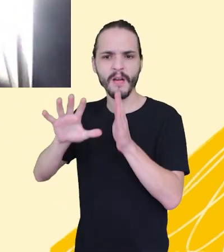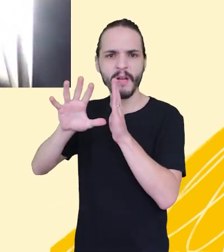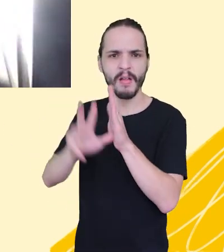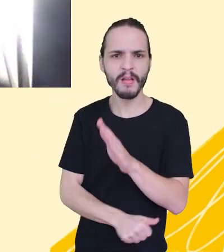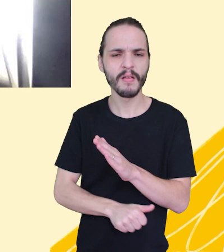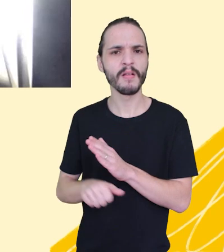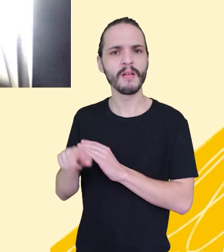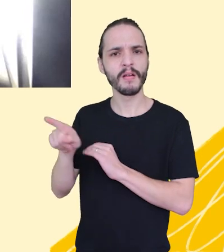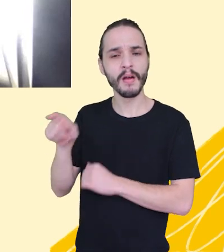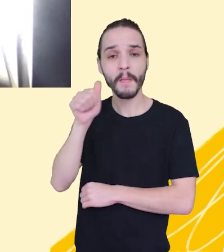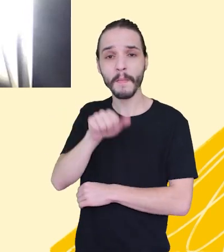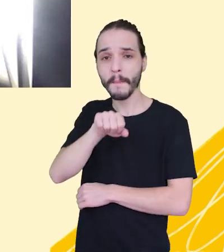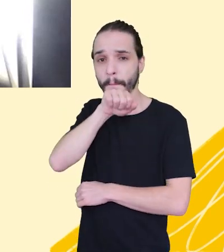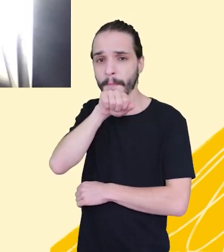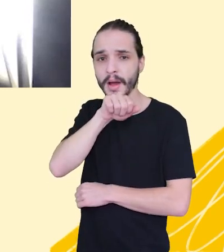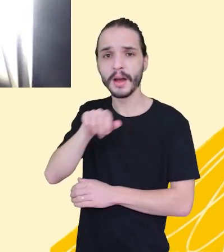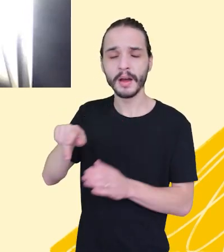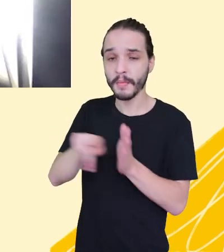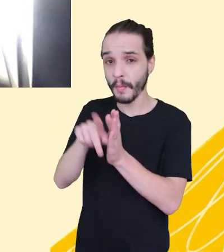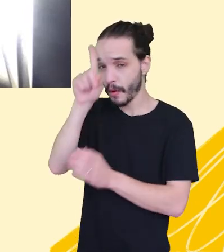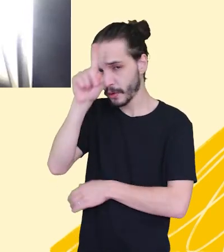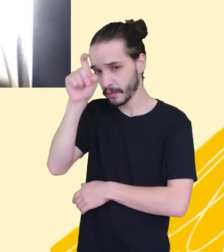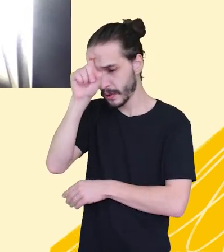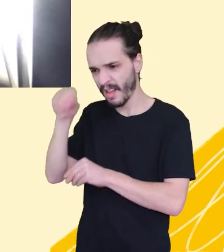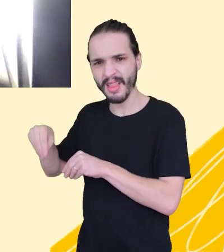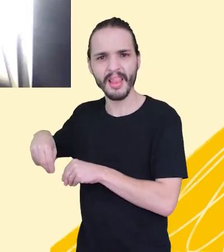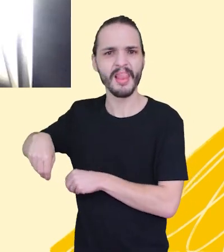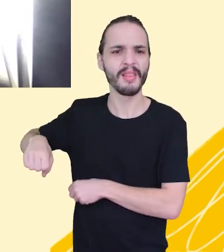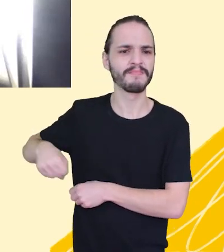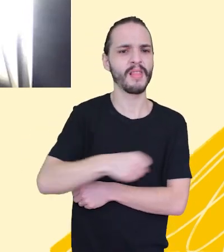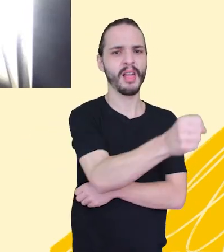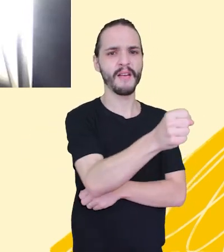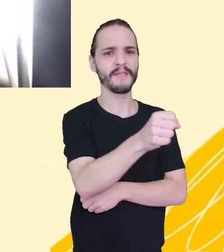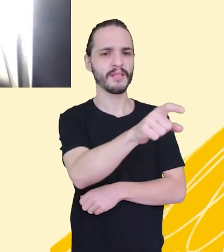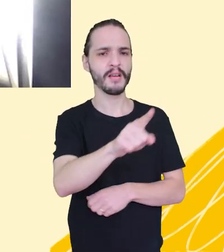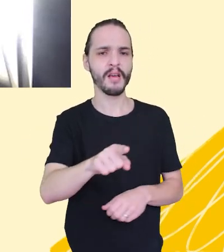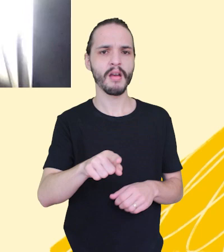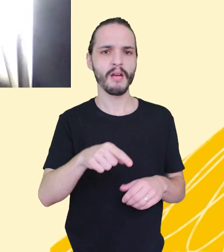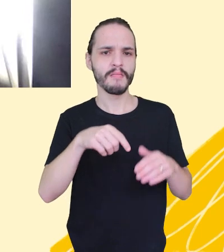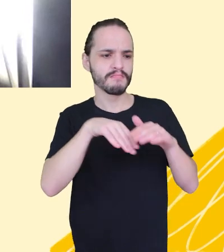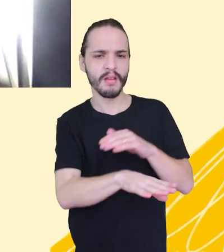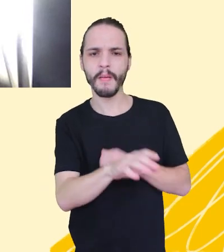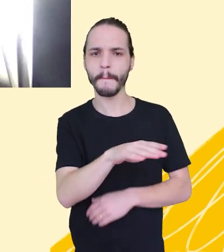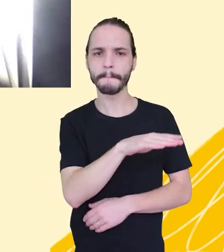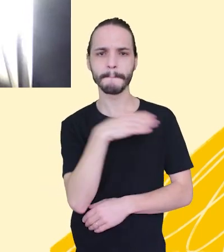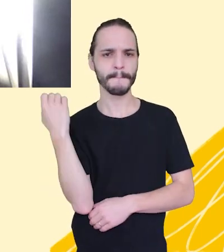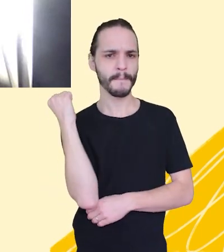from the hospital to the place where they finally kill her? Does he give the money to the dealer? How?